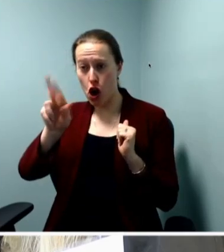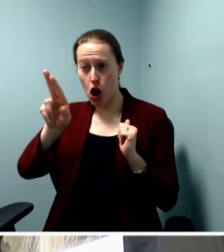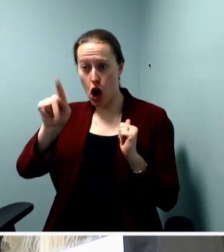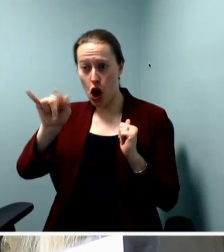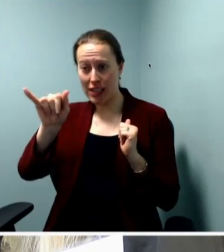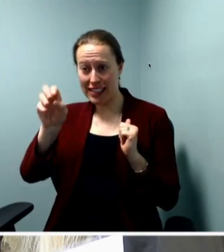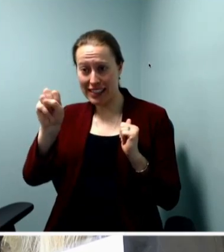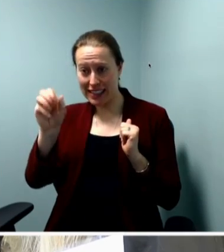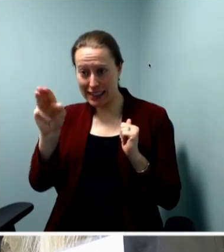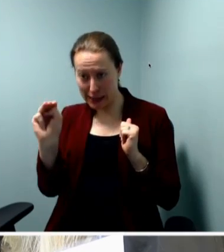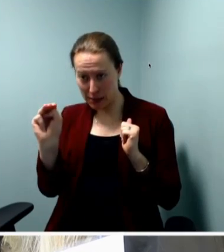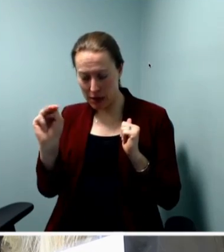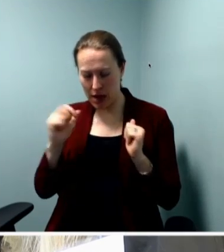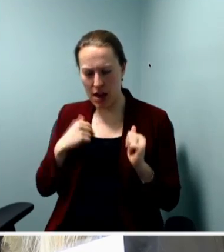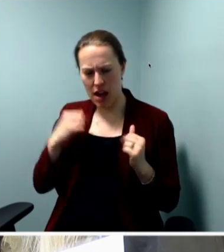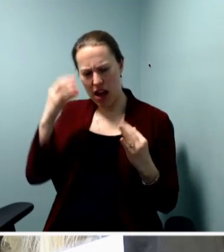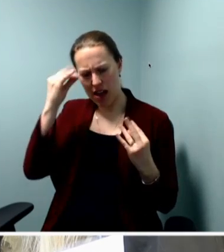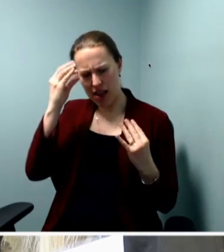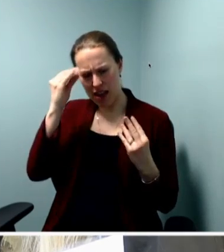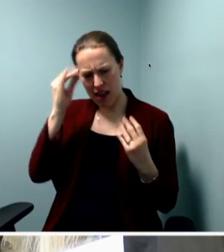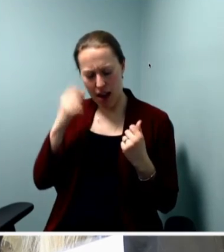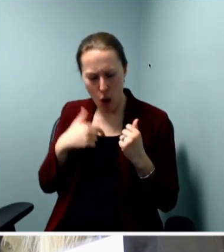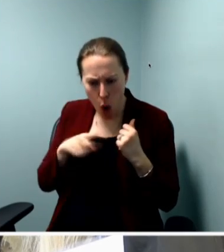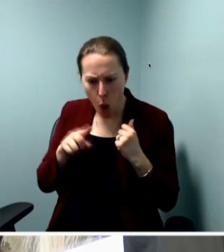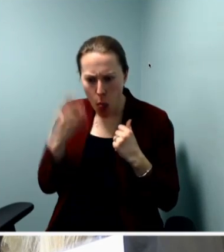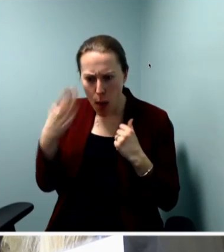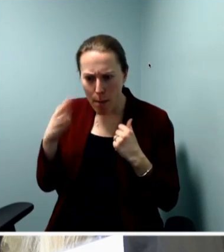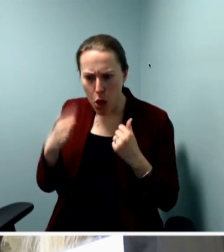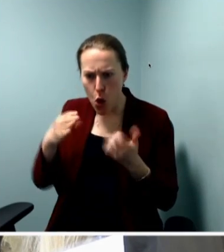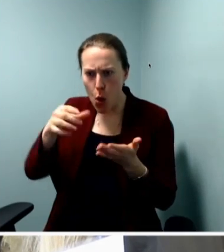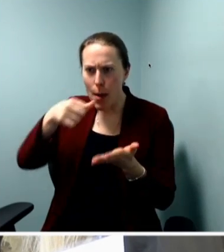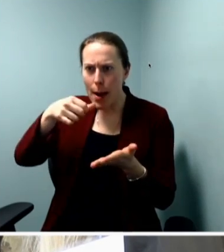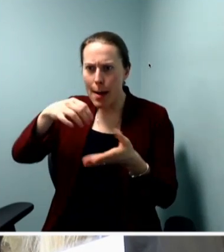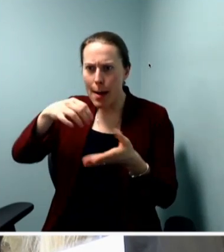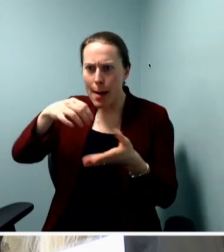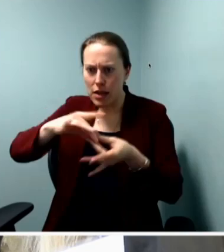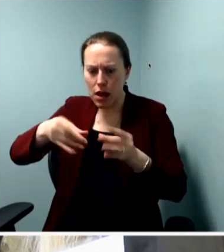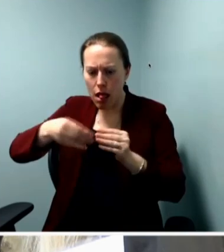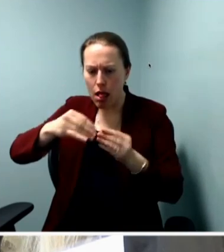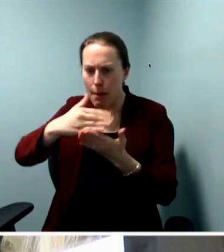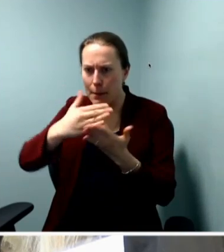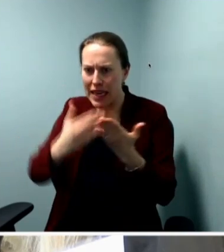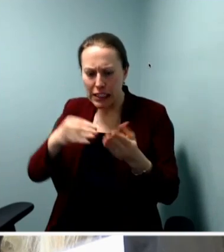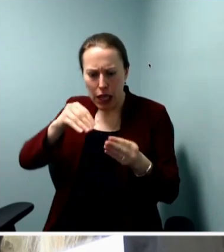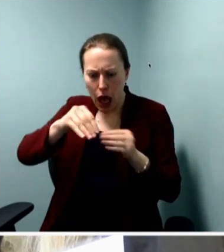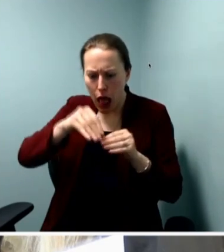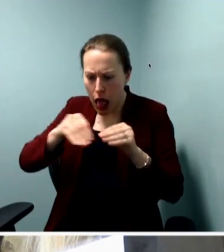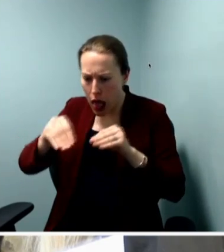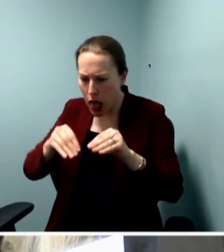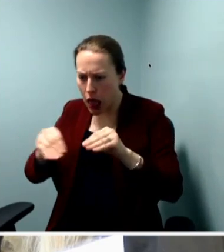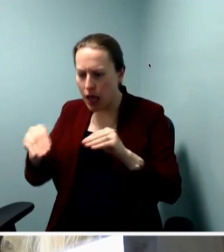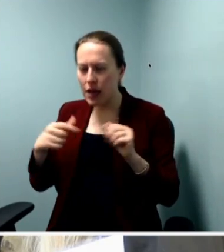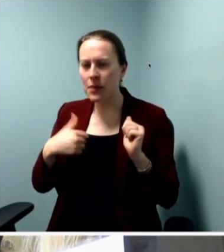about the little blue puzzle piece. And then they, "Oh, my God" because right now autism is a sexy disability to have.